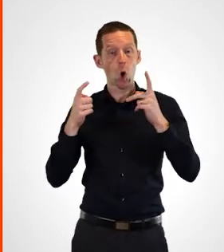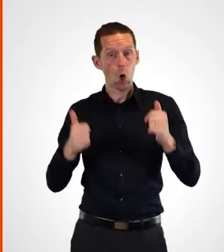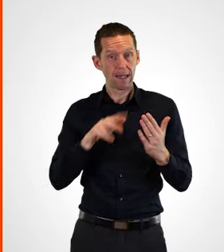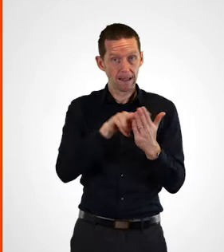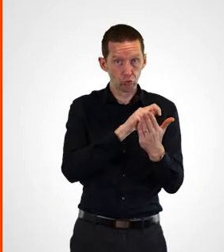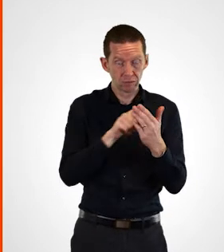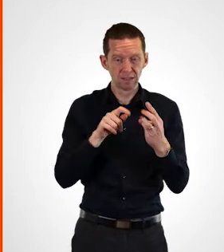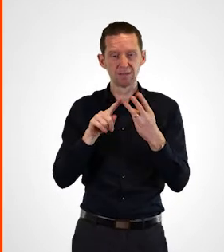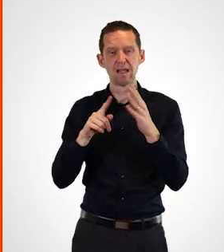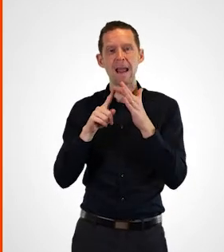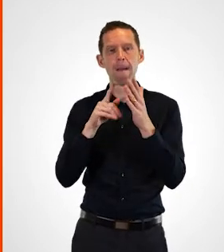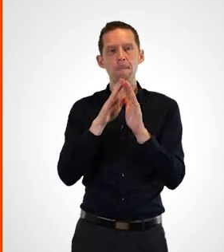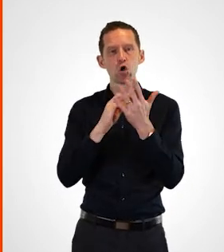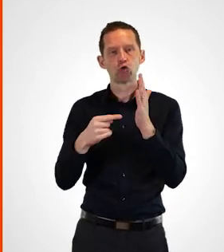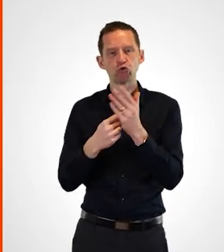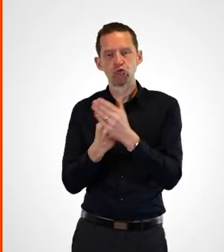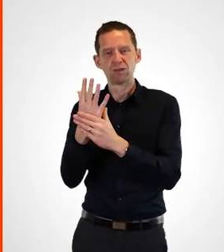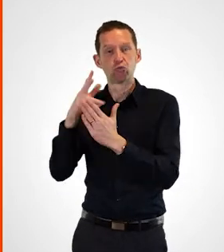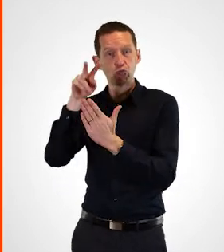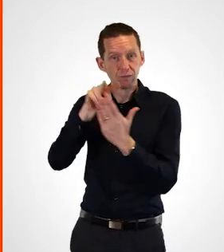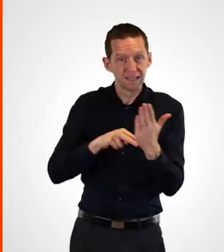emergent reading, emergent writing, and really all of those terms